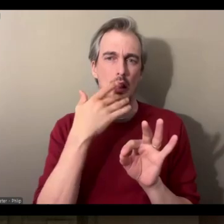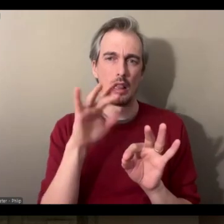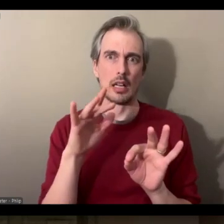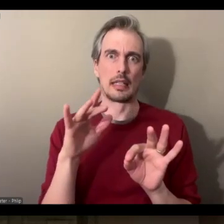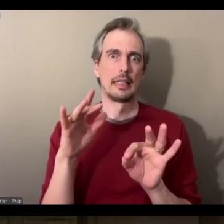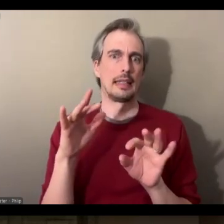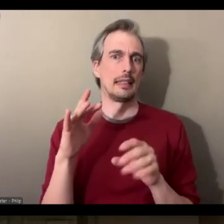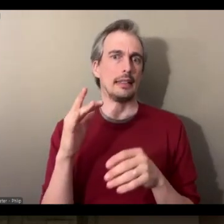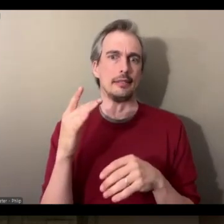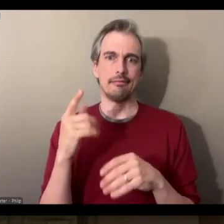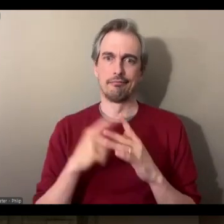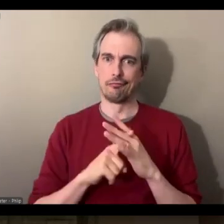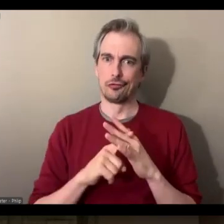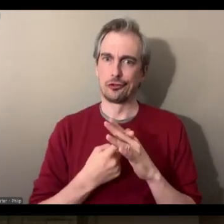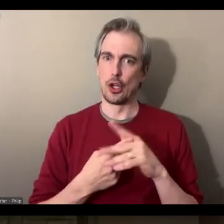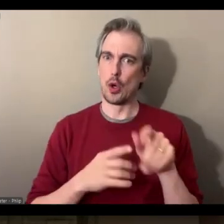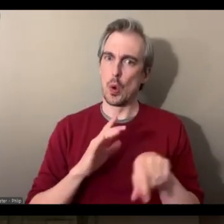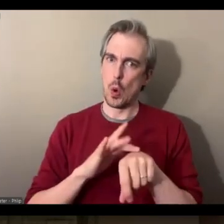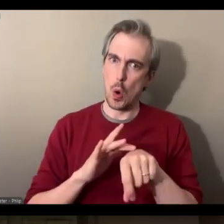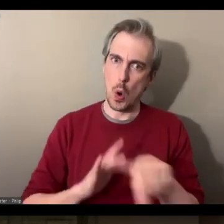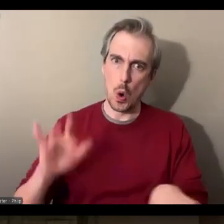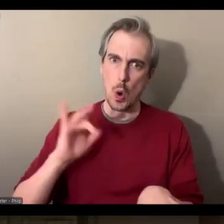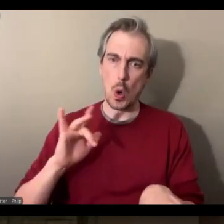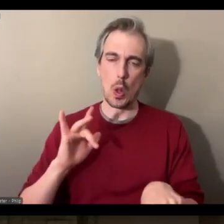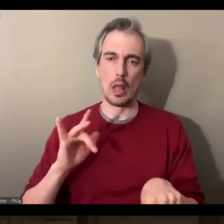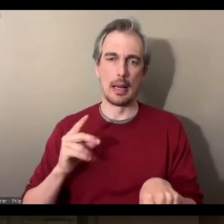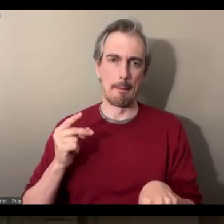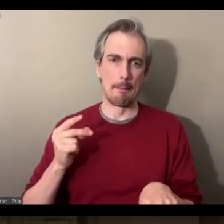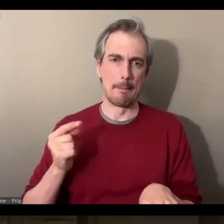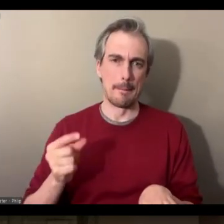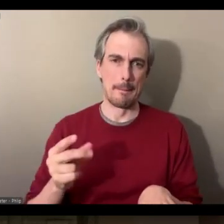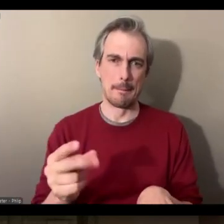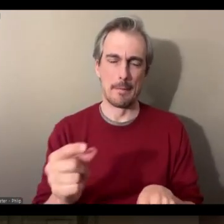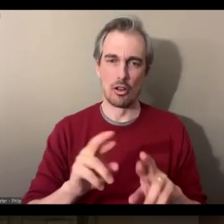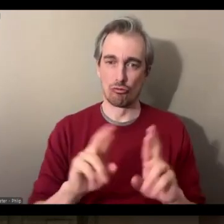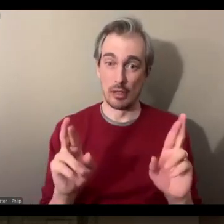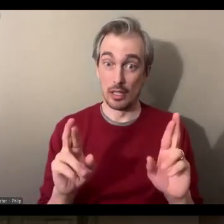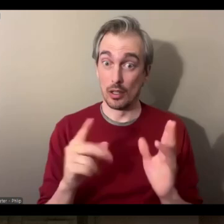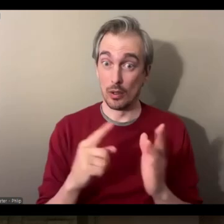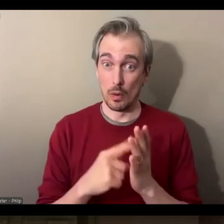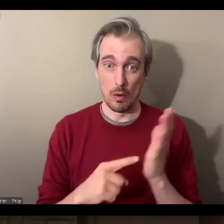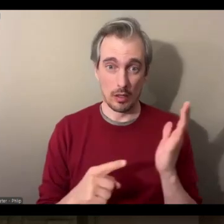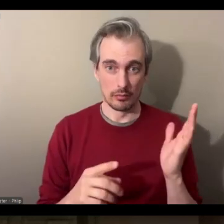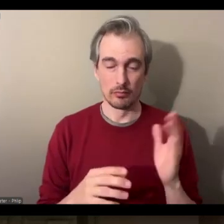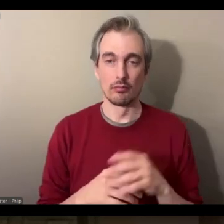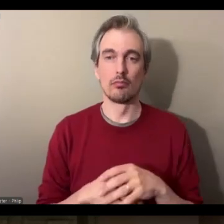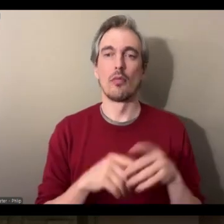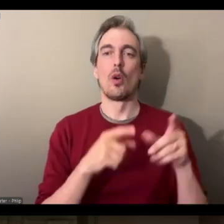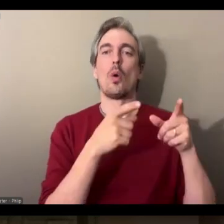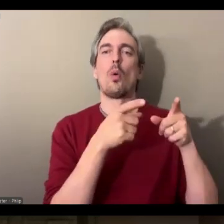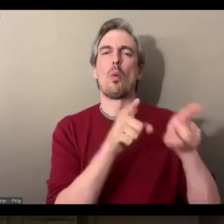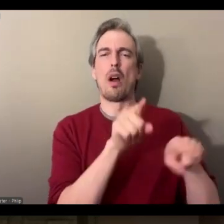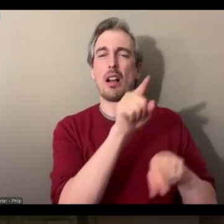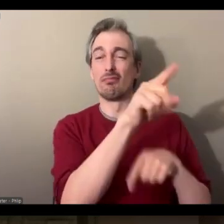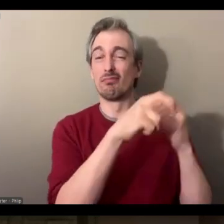while the ticketing team is developing seat maps, while the web agency is doing their scoping and